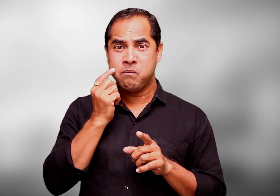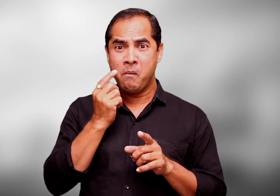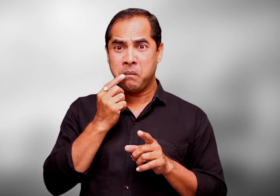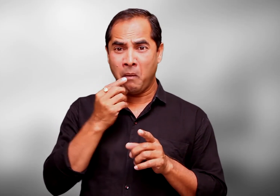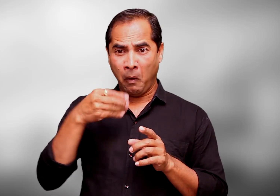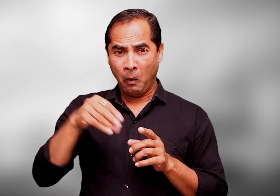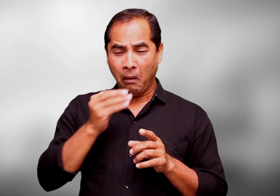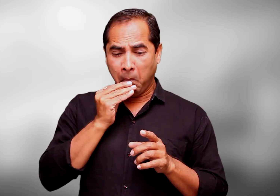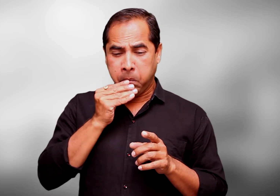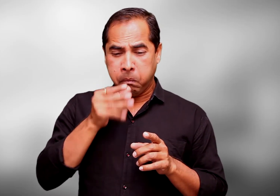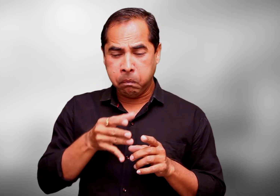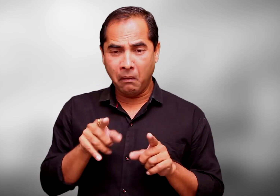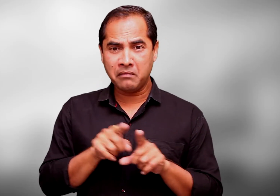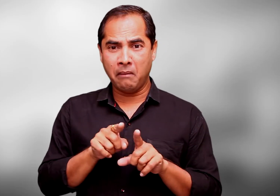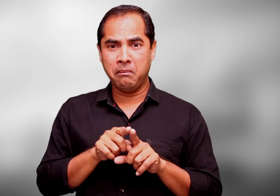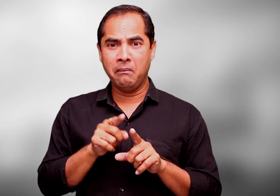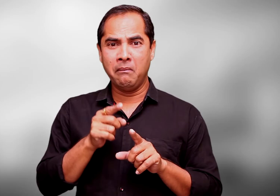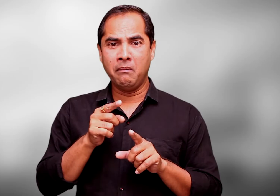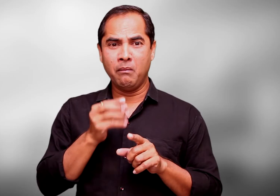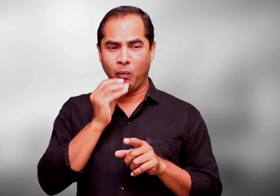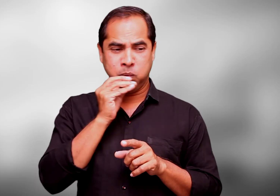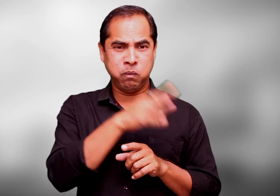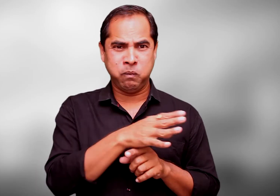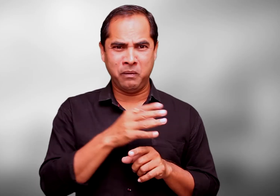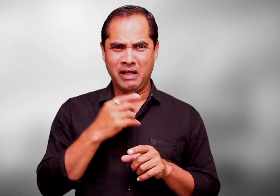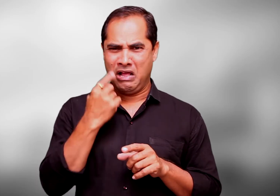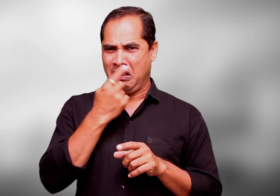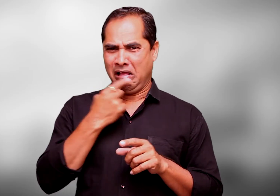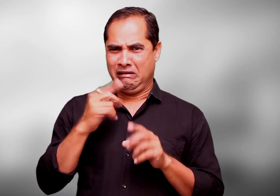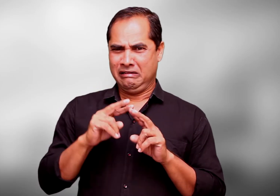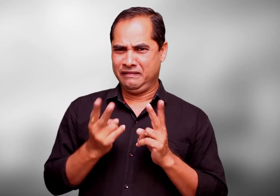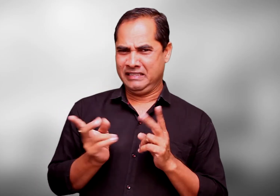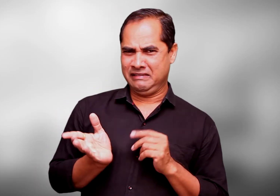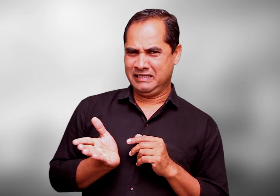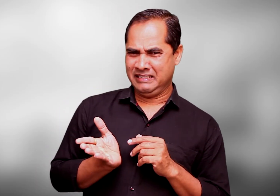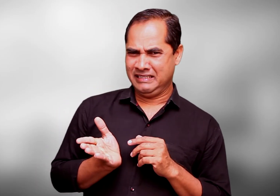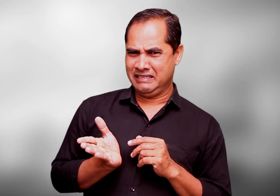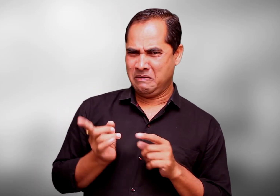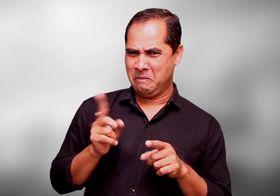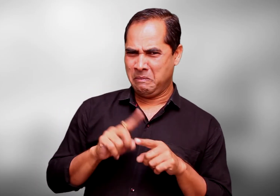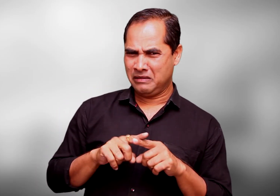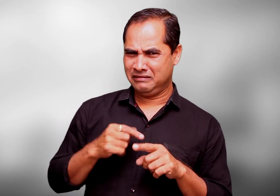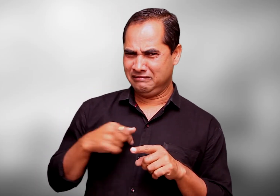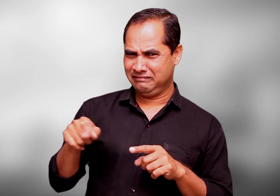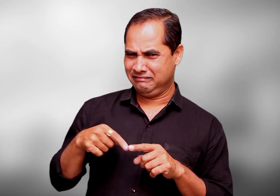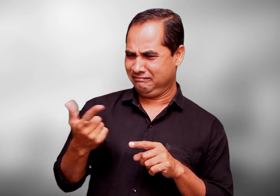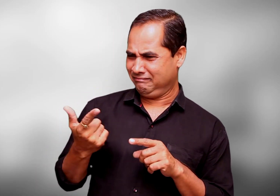which was threatening to spill over her lips at any moment. (Oh! who could be